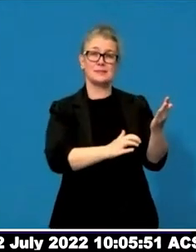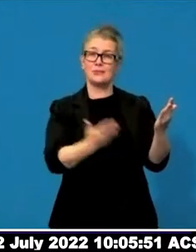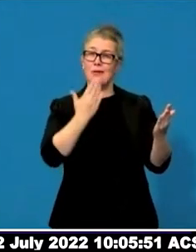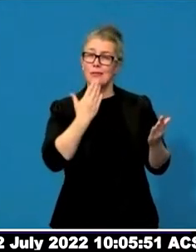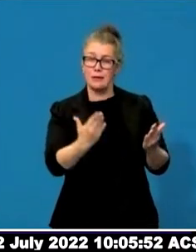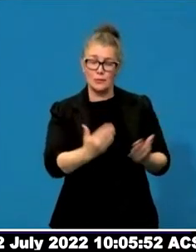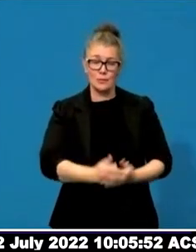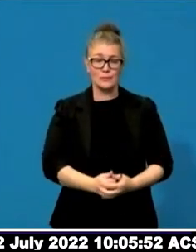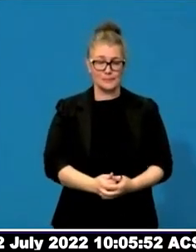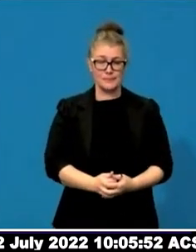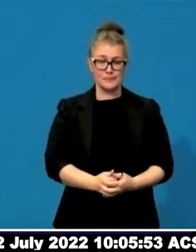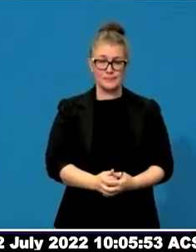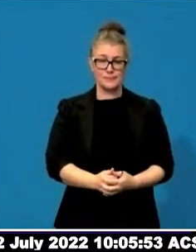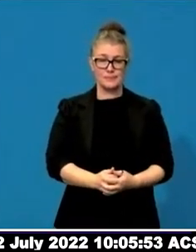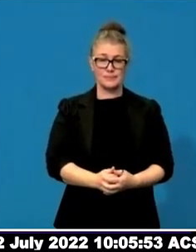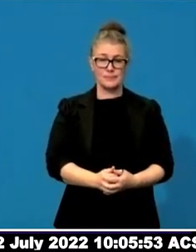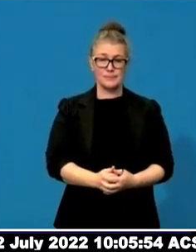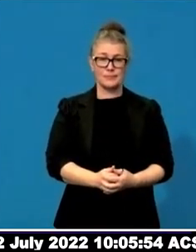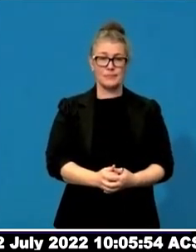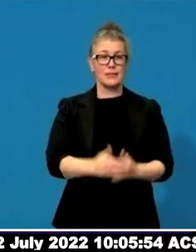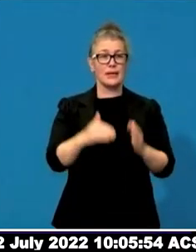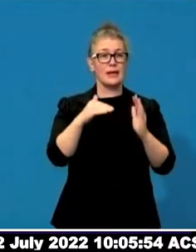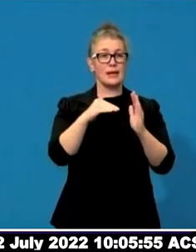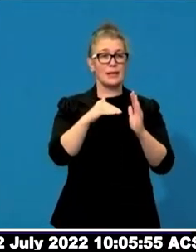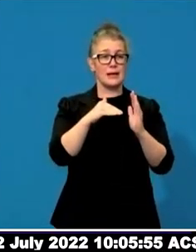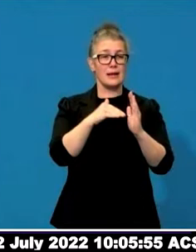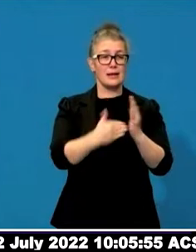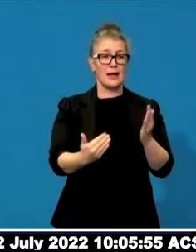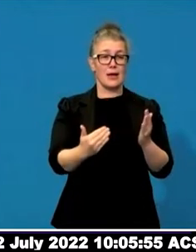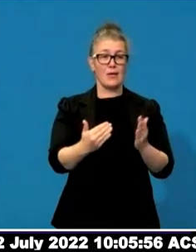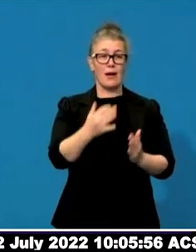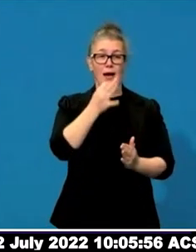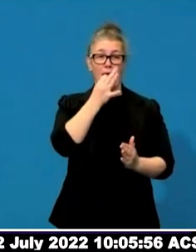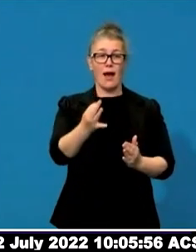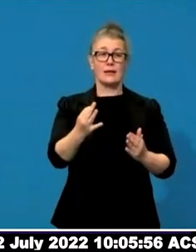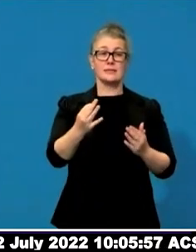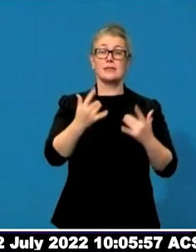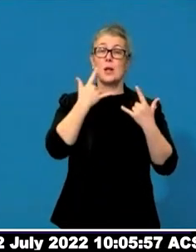I will now ask Ms Tarrago, who will now ask you some questions. Thank you.